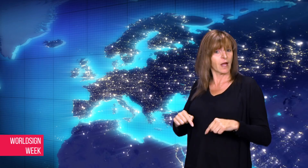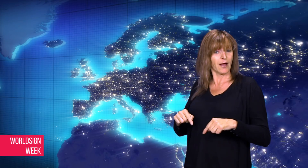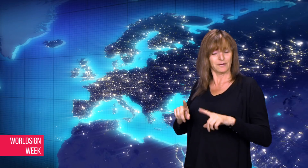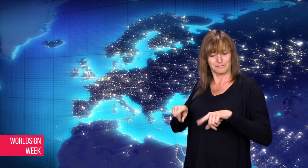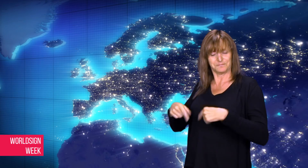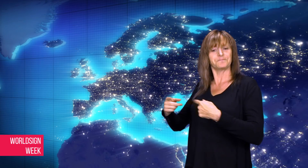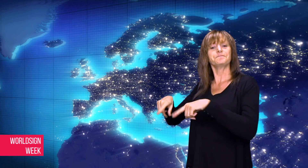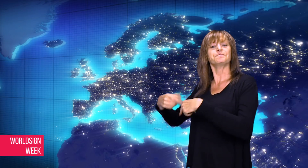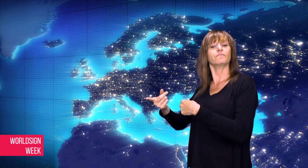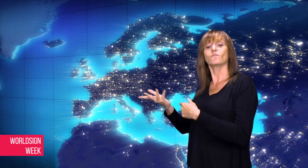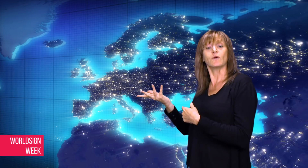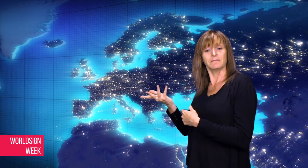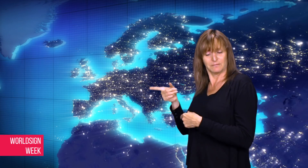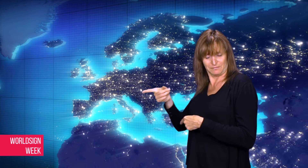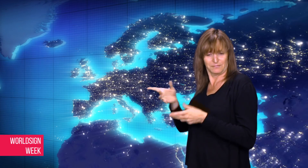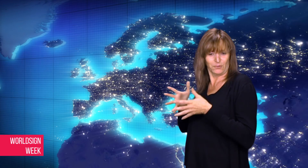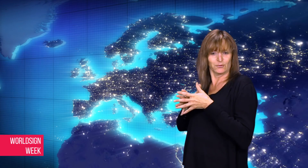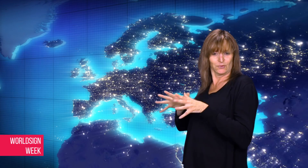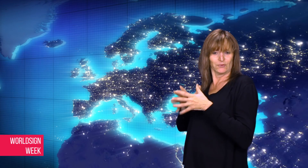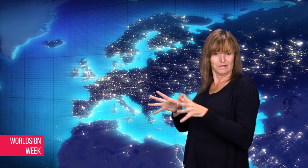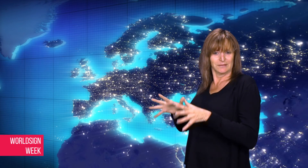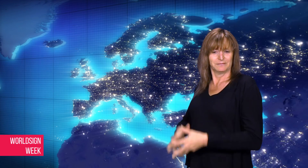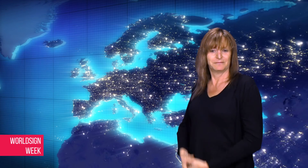Now, let’s go to next story.